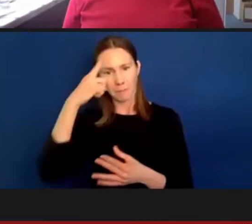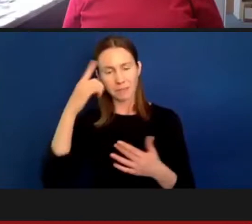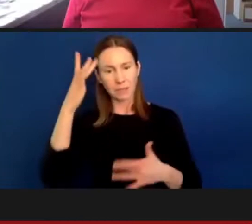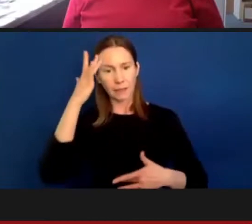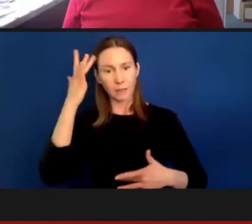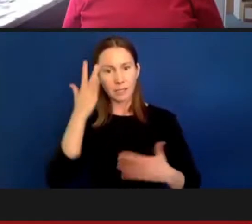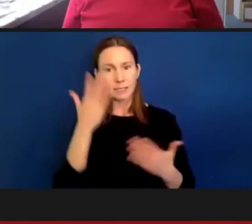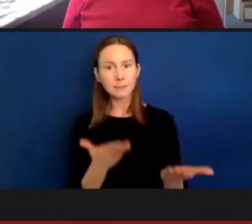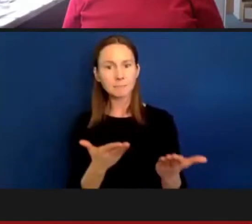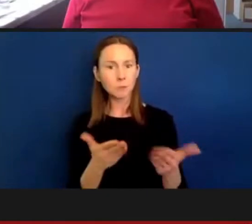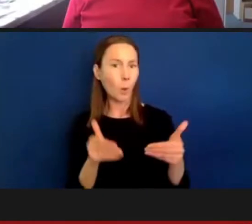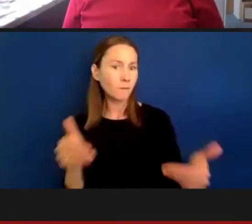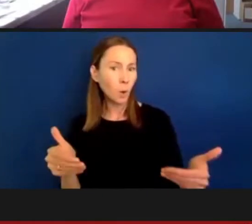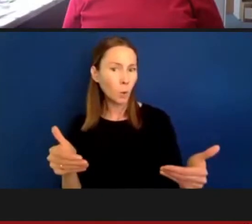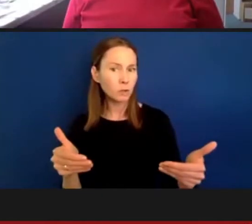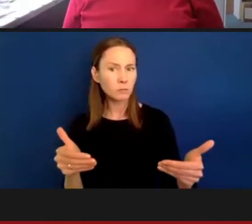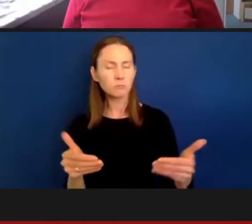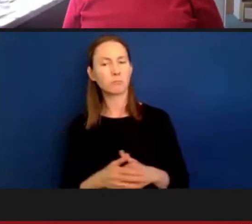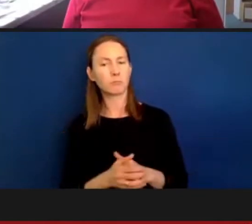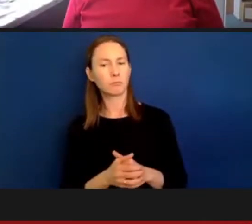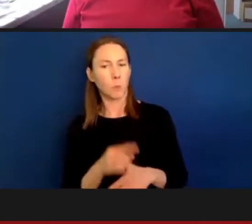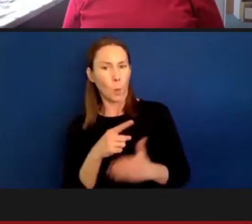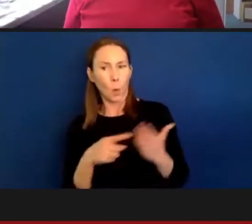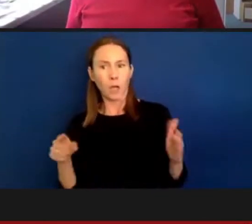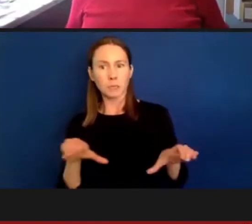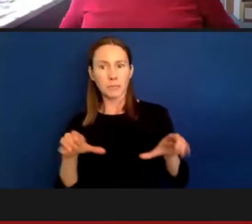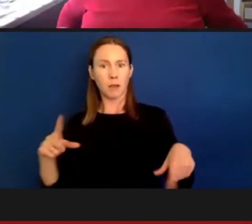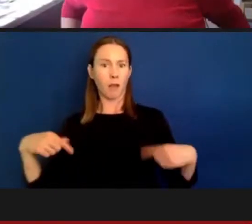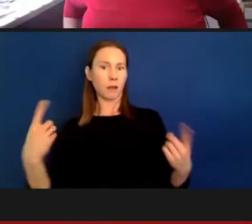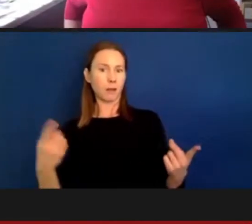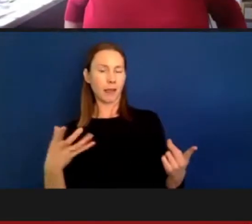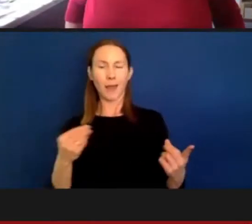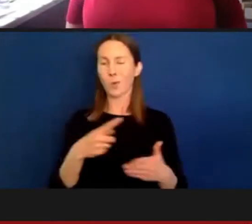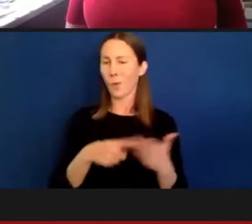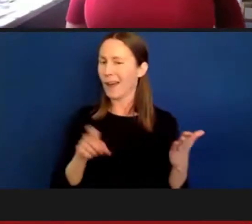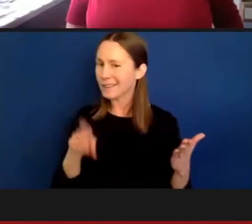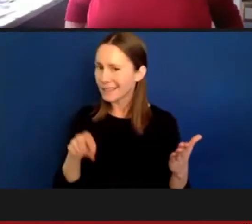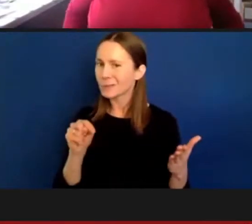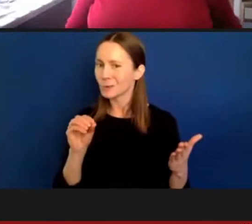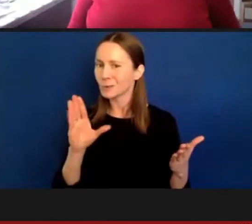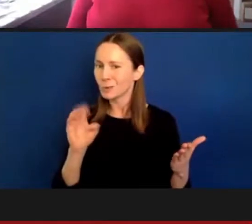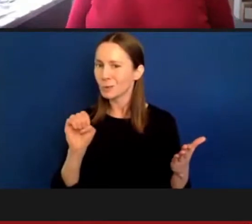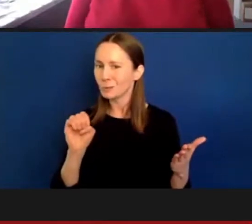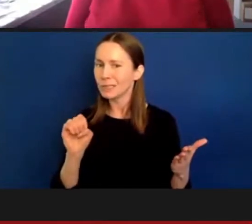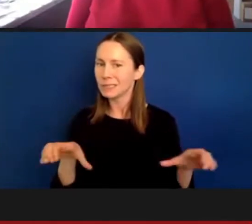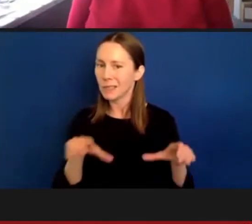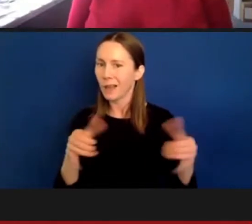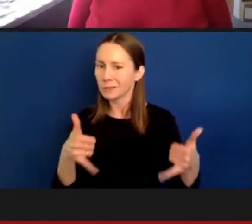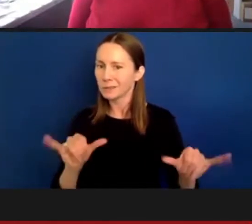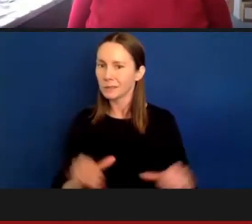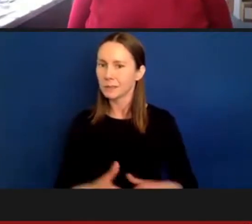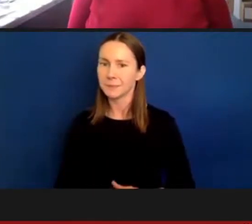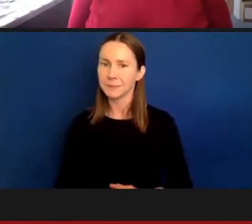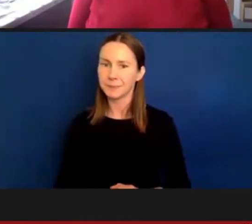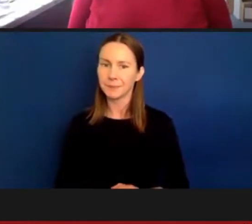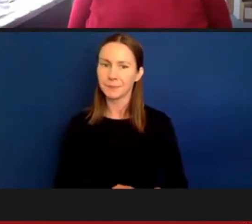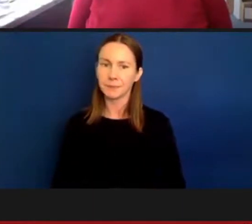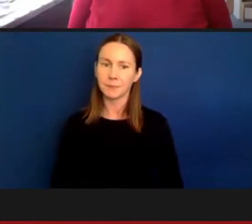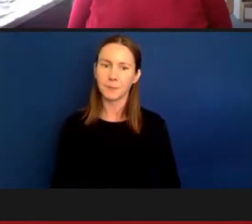forward? What has been done? What needs to be done? Well, thank you.